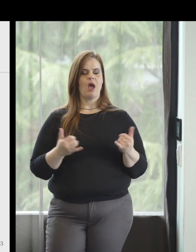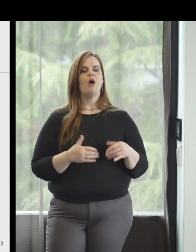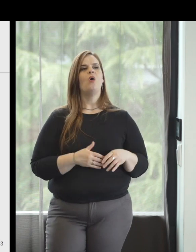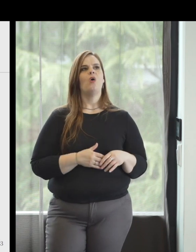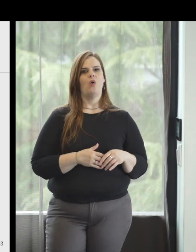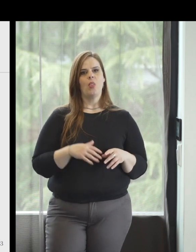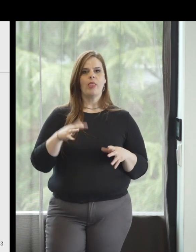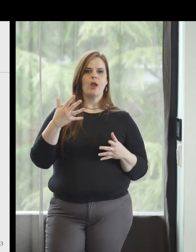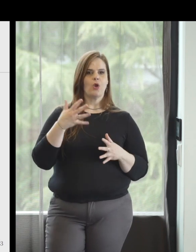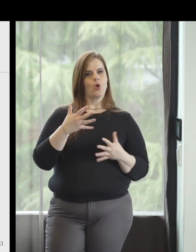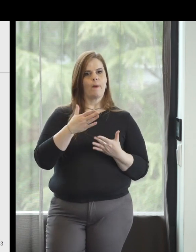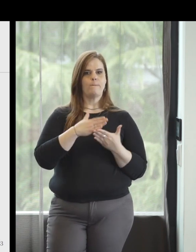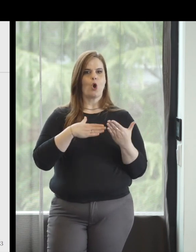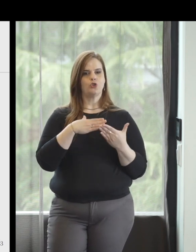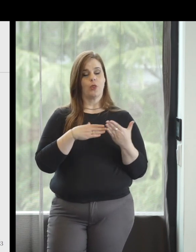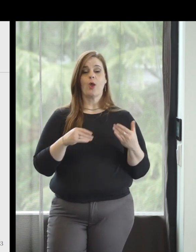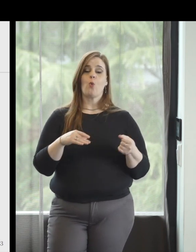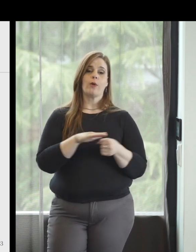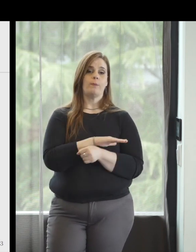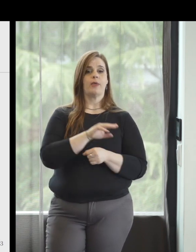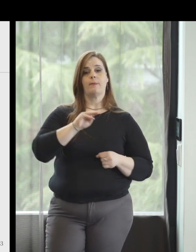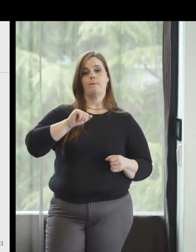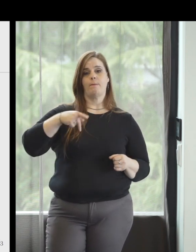that are partially or completely mapped. We have